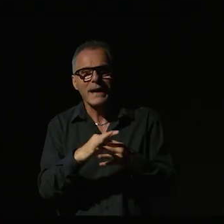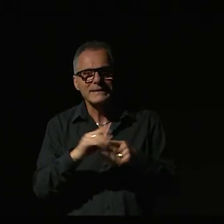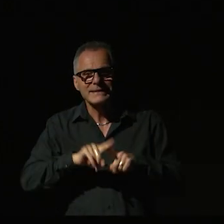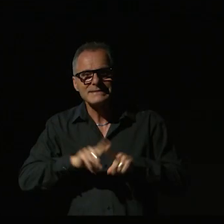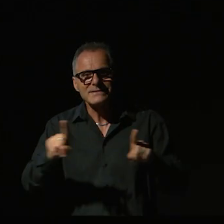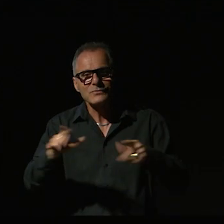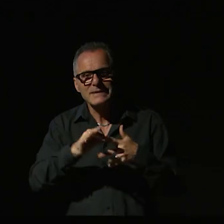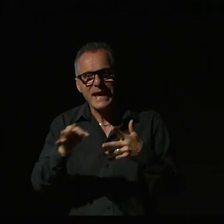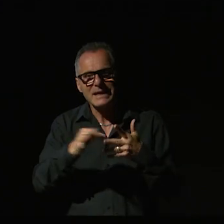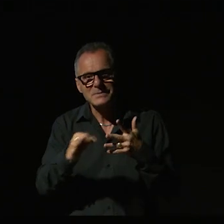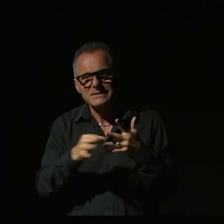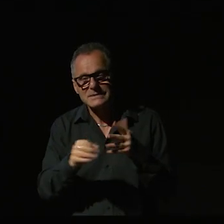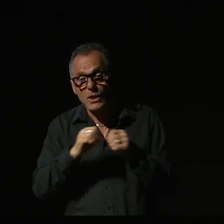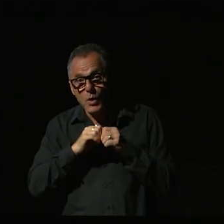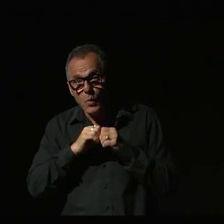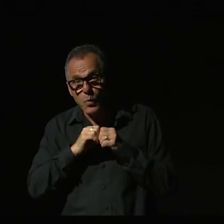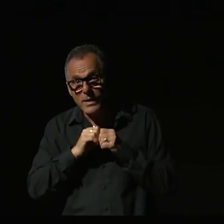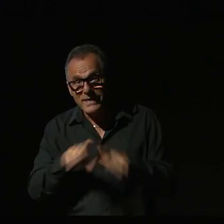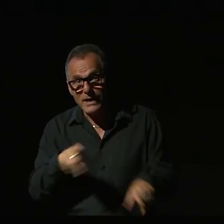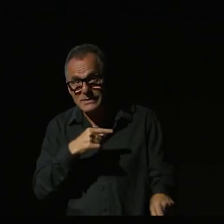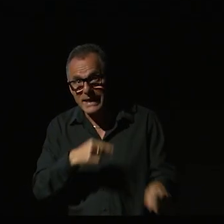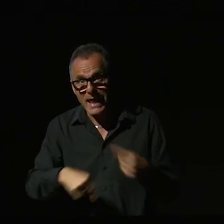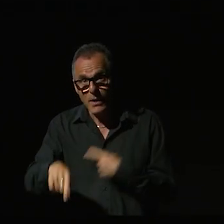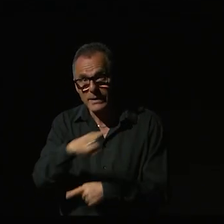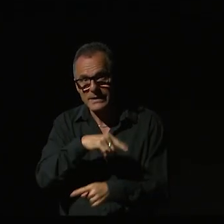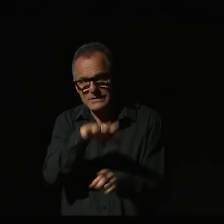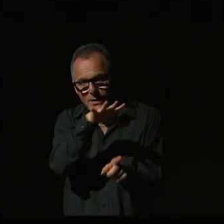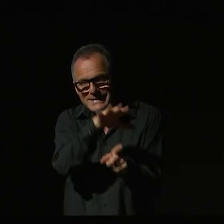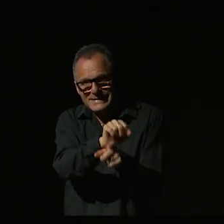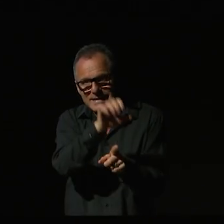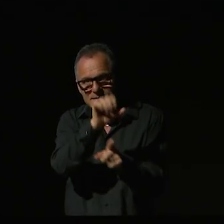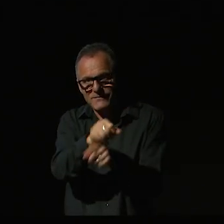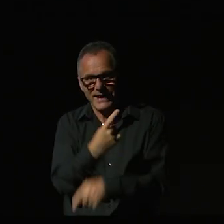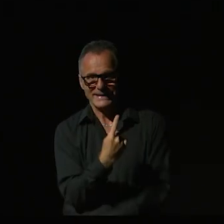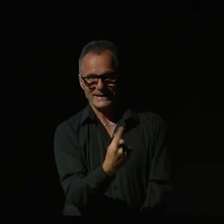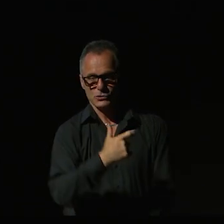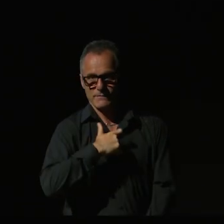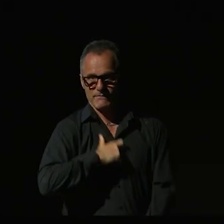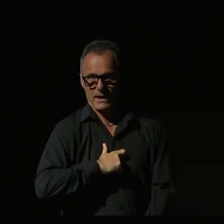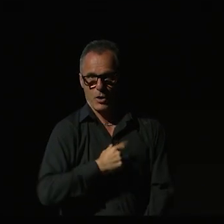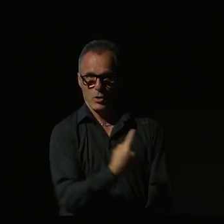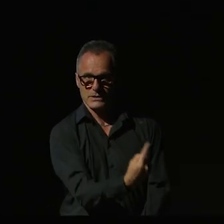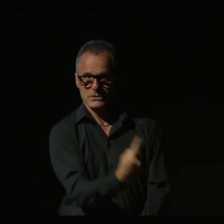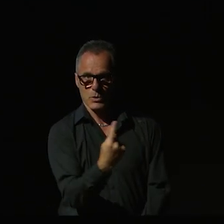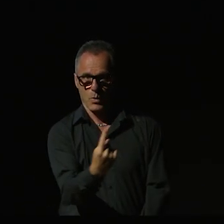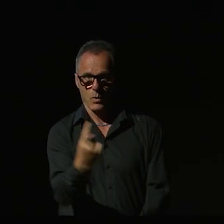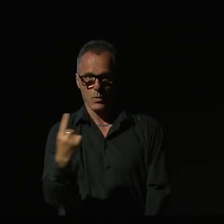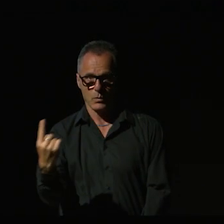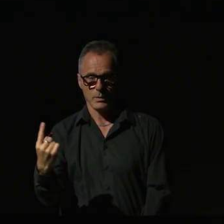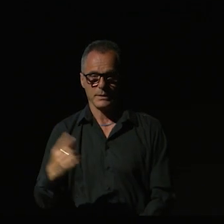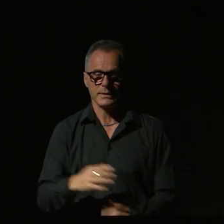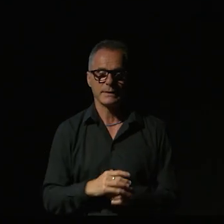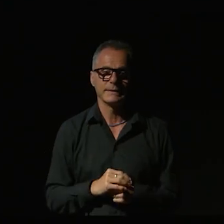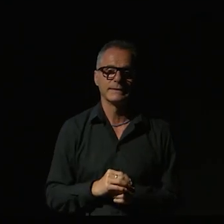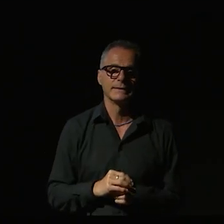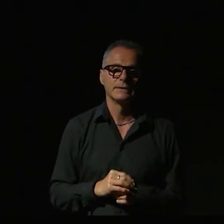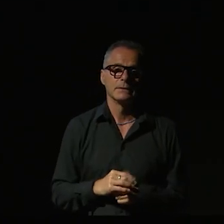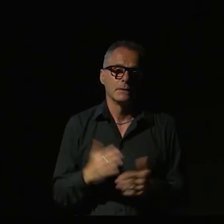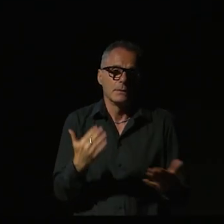without necessarily allowing us to identify each figure on its own. While not necessarily identified by name,